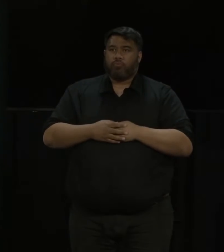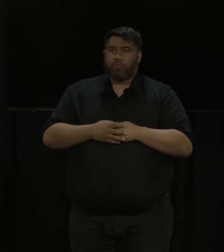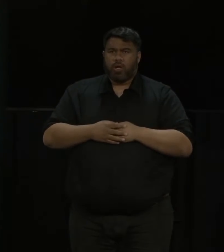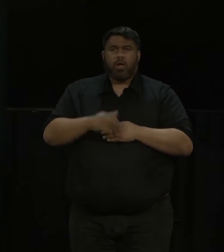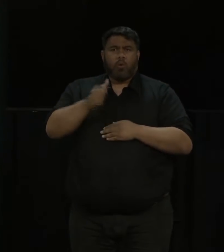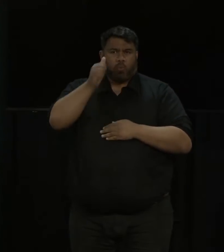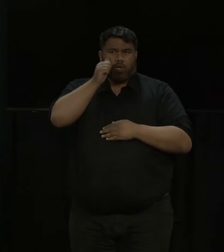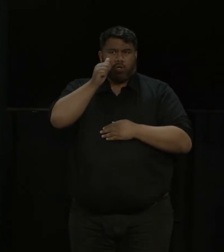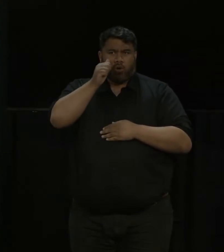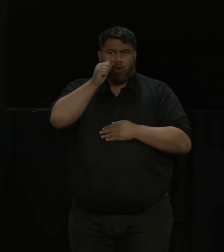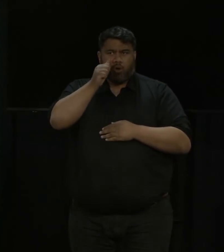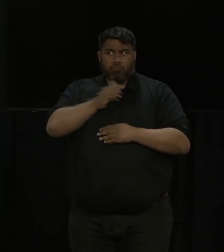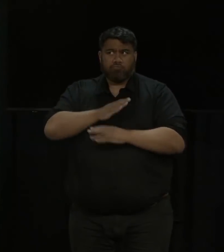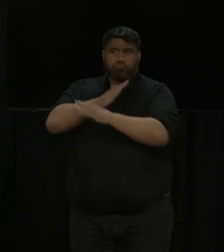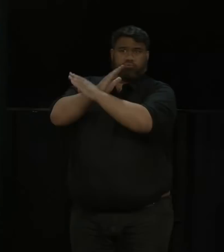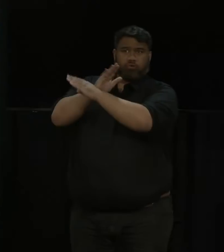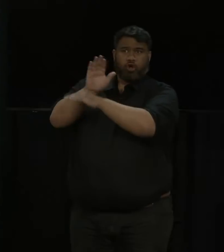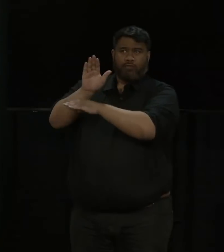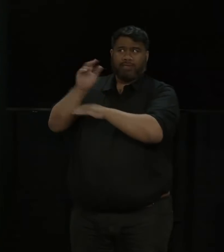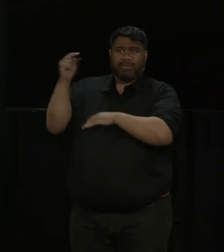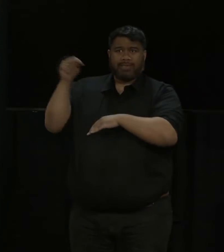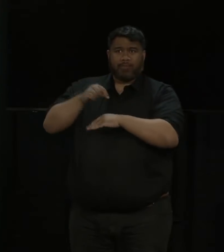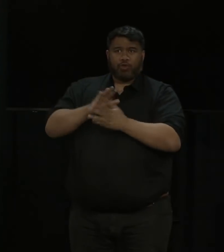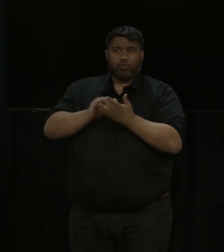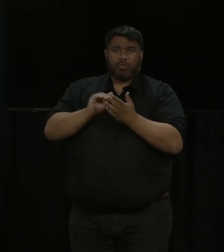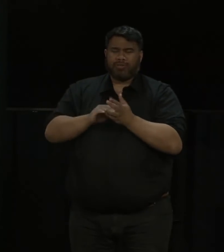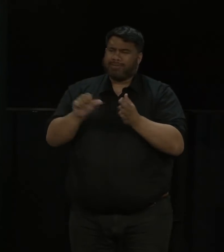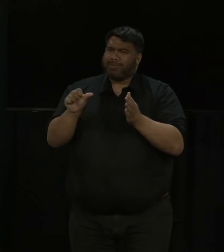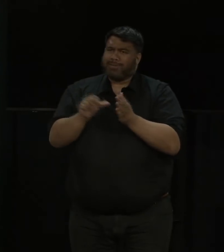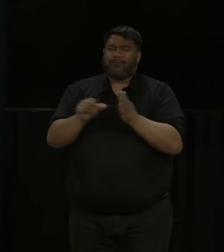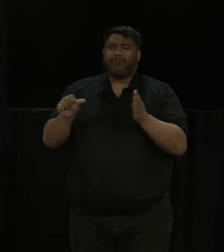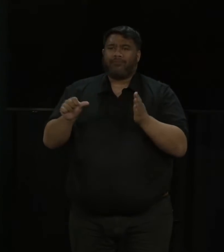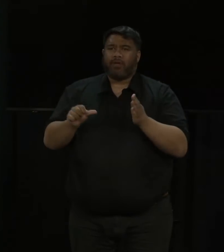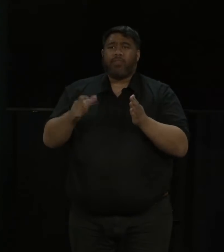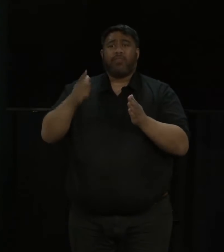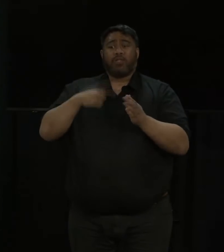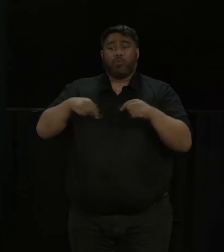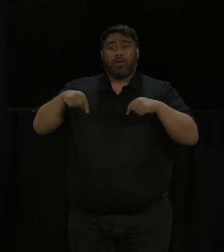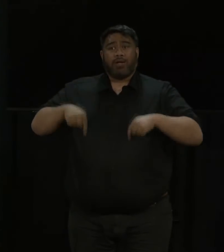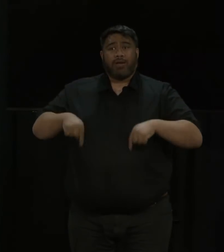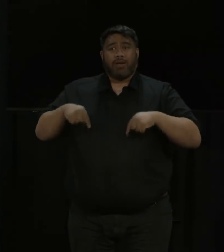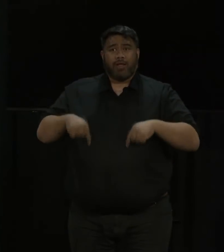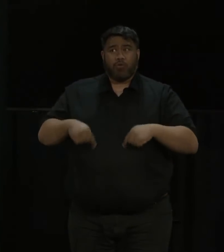We do know the international restrictions we have had around our border have been tough for